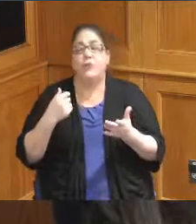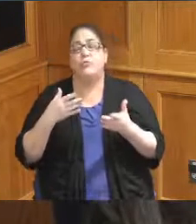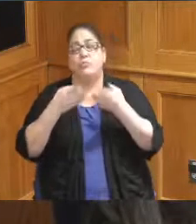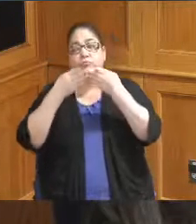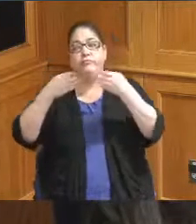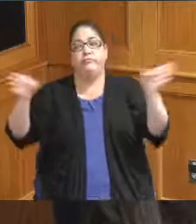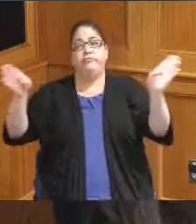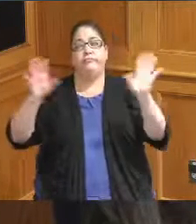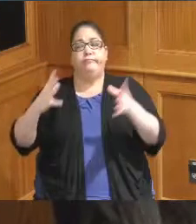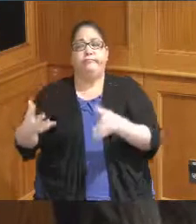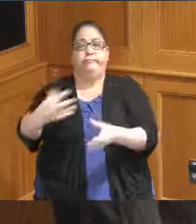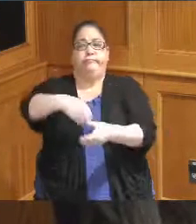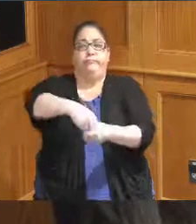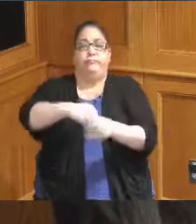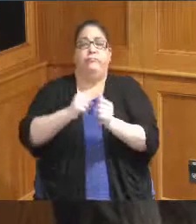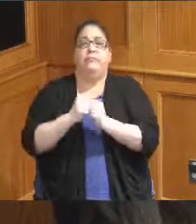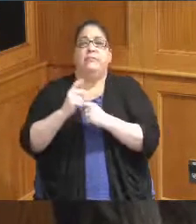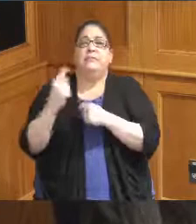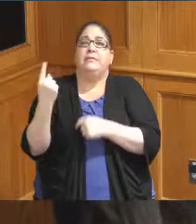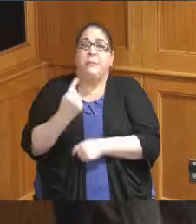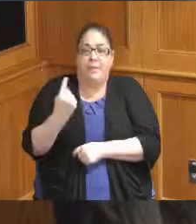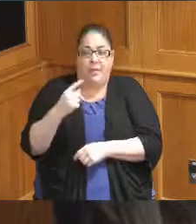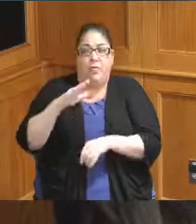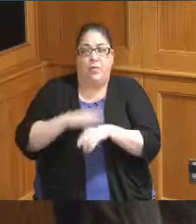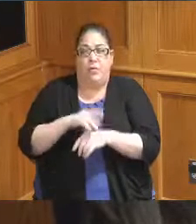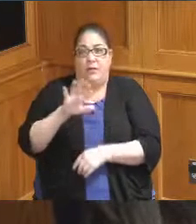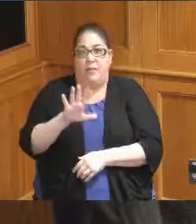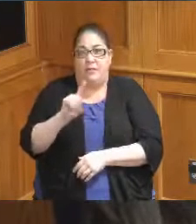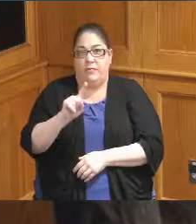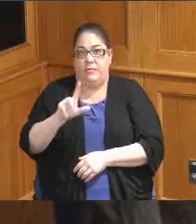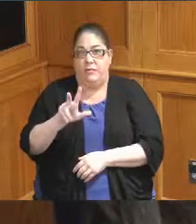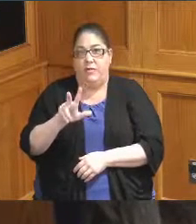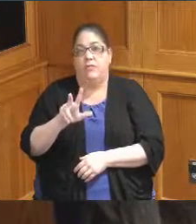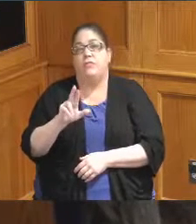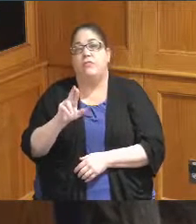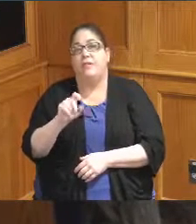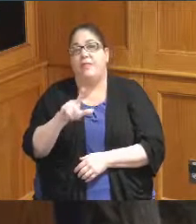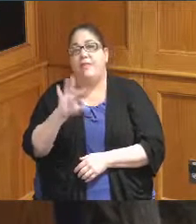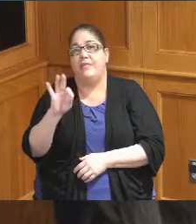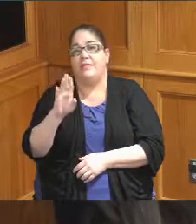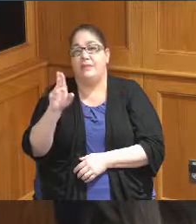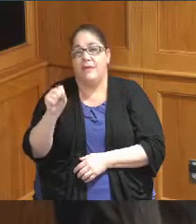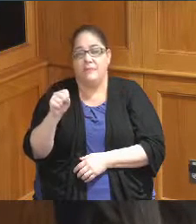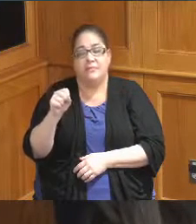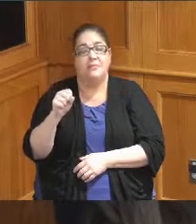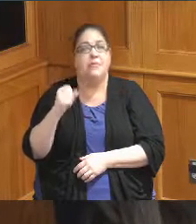to incorporate some presence with the bus because a lot of seniors and then a lot of these Walgreens